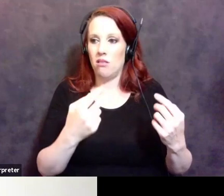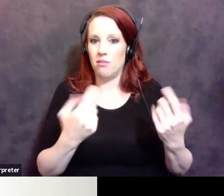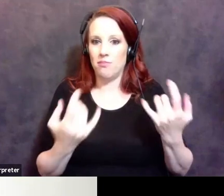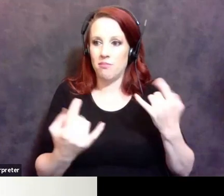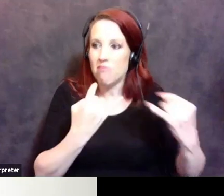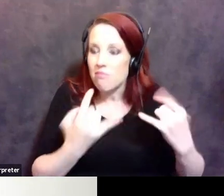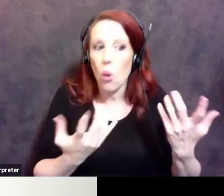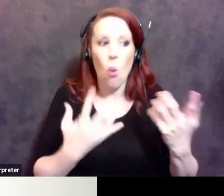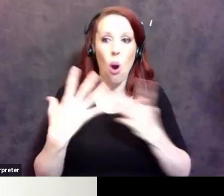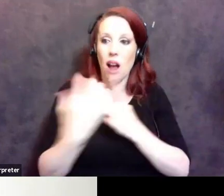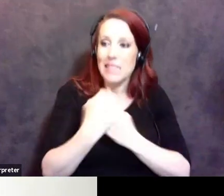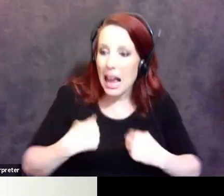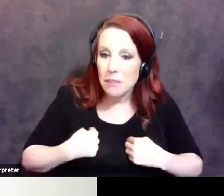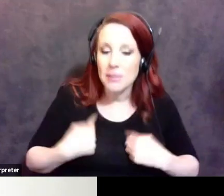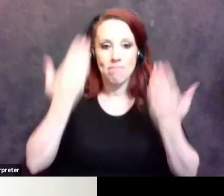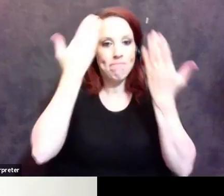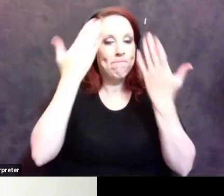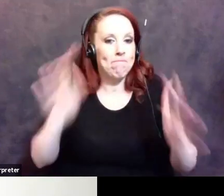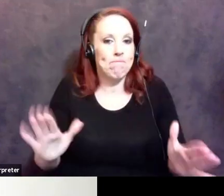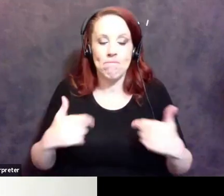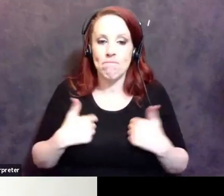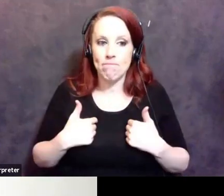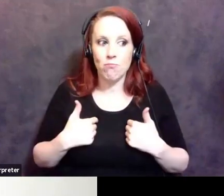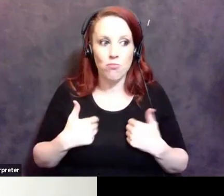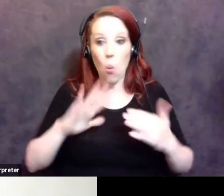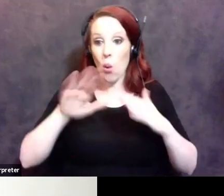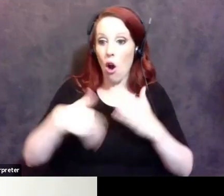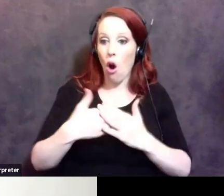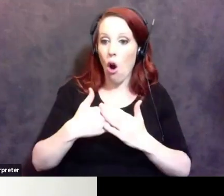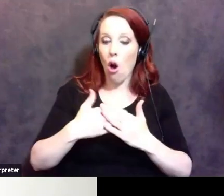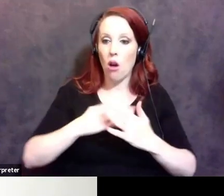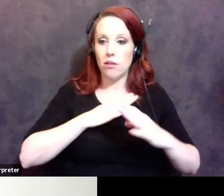me or do whatever because now that we are all sheltering, we don't have as many bystanders